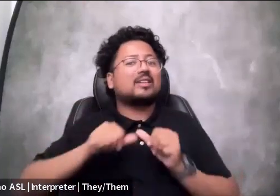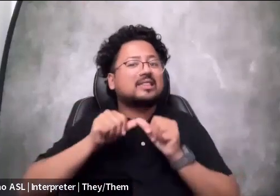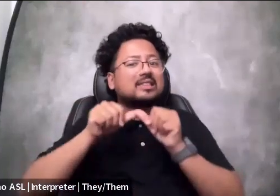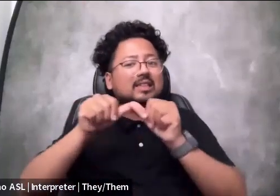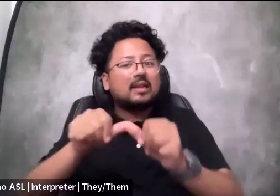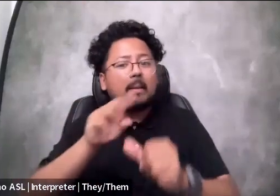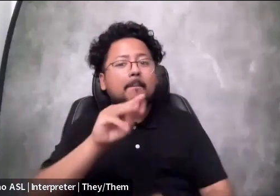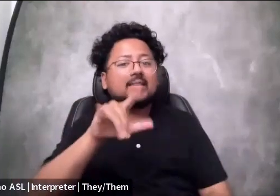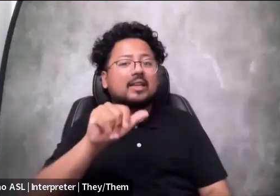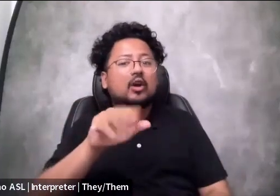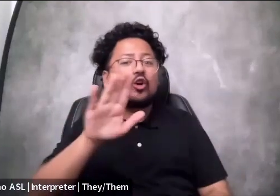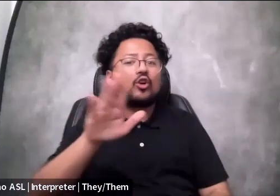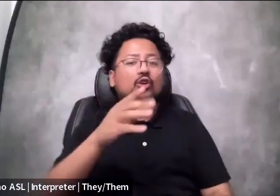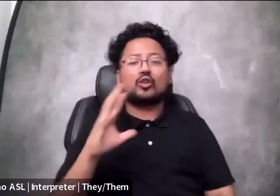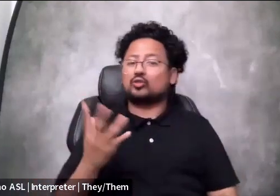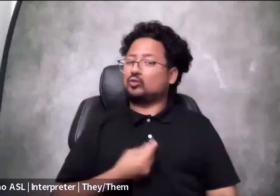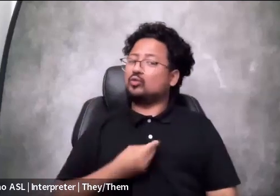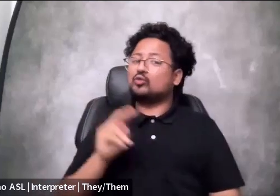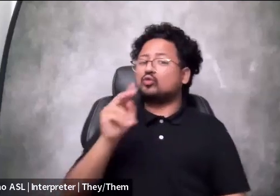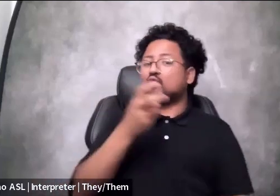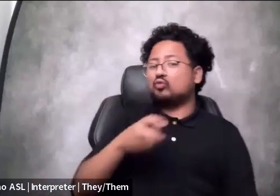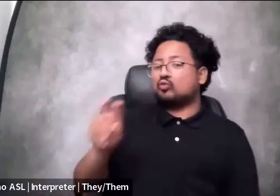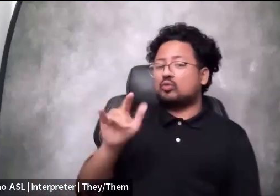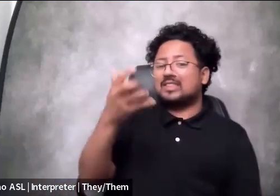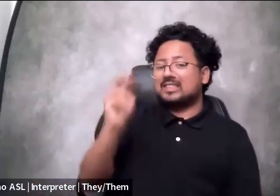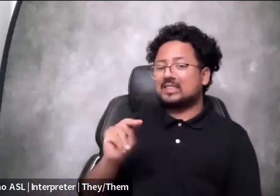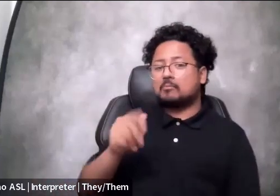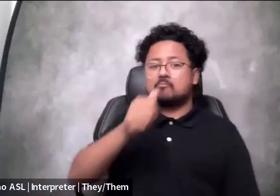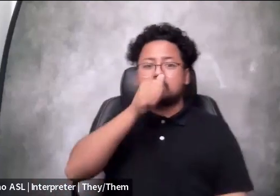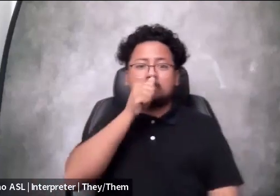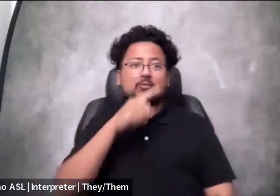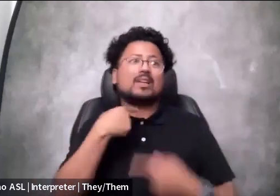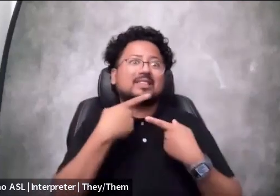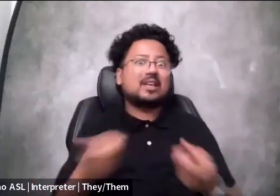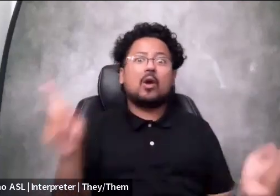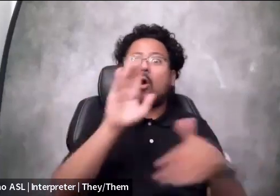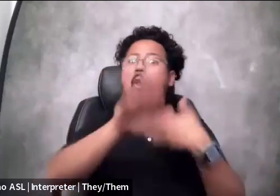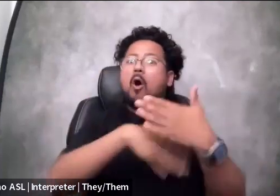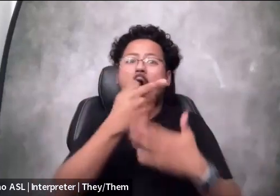which is private as hack and not something that I want to show a whole cis audience of all of that stuff.